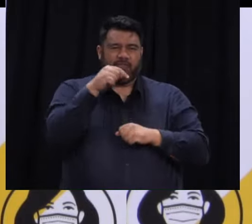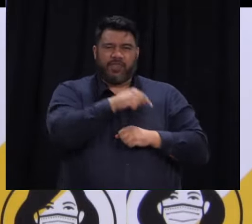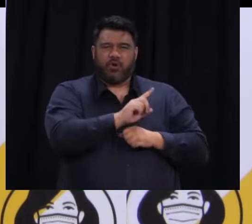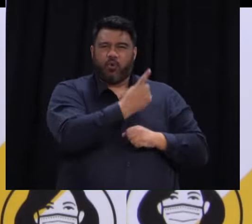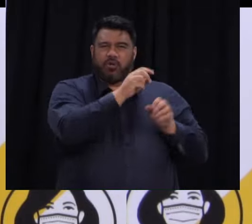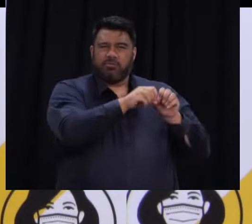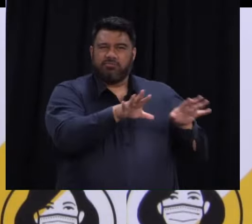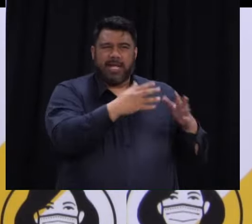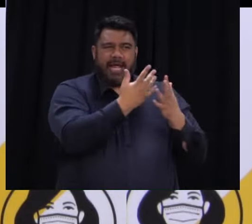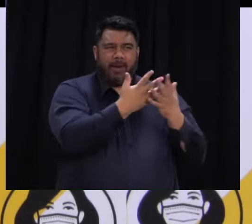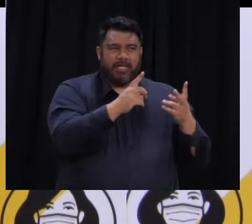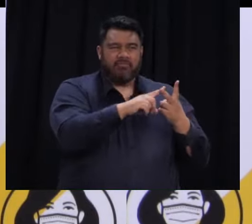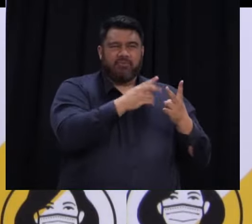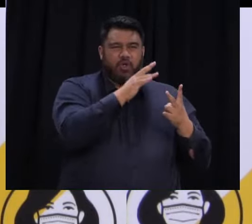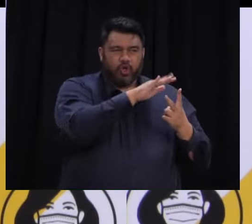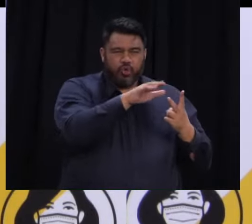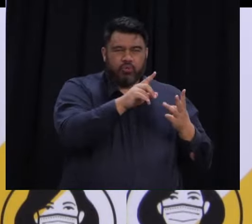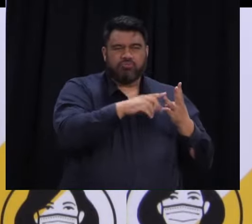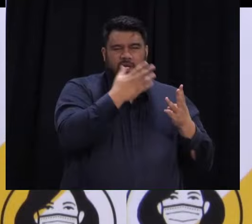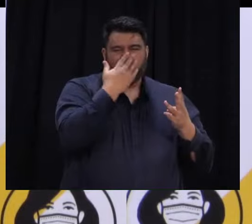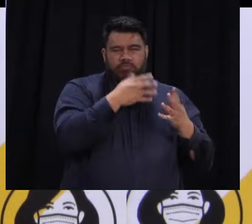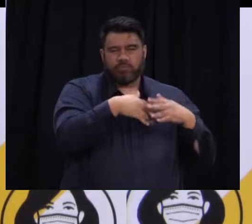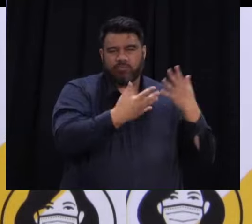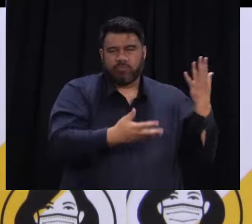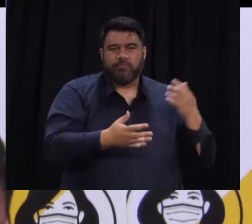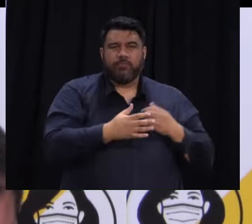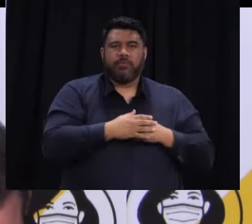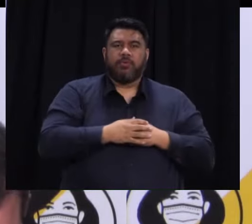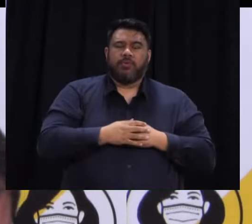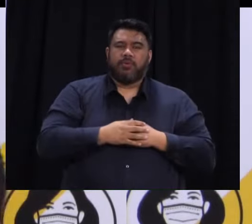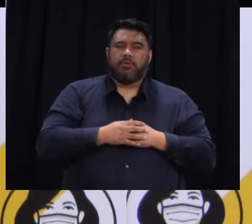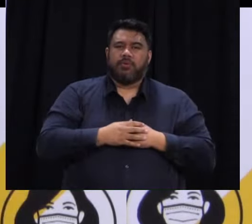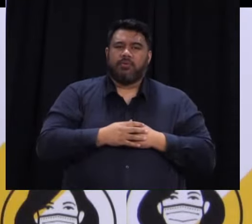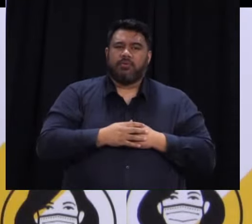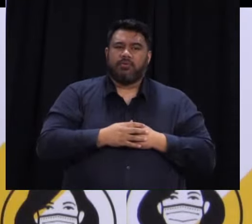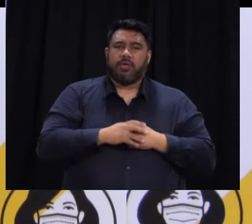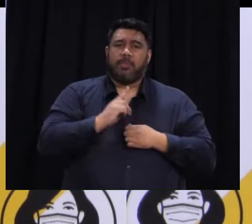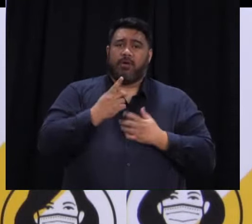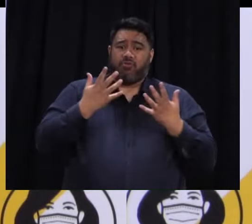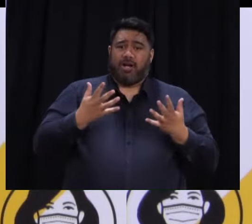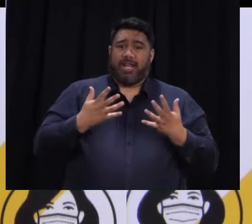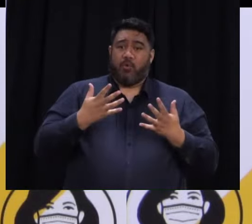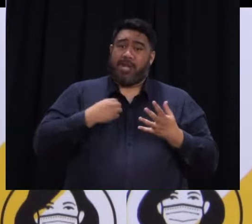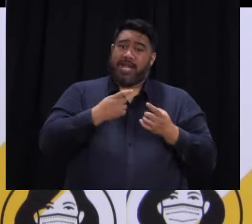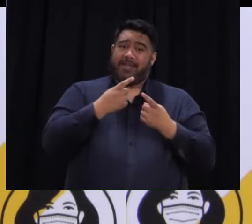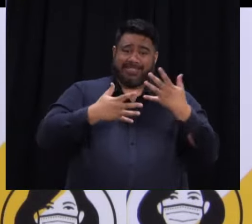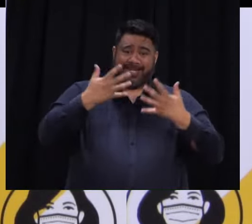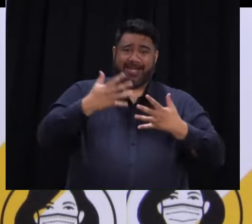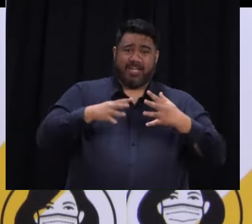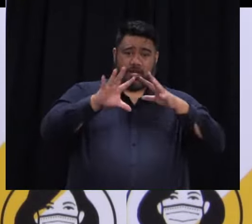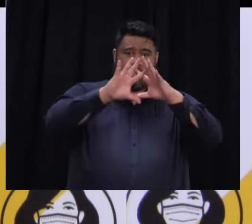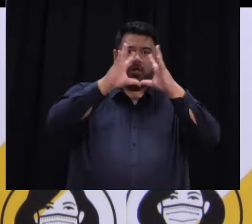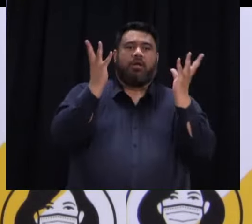late this afternoon, we will have demographic information up around the specific outbreak.